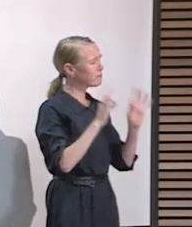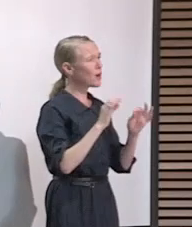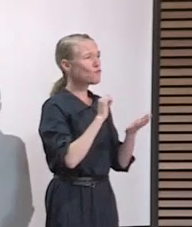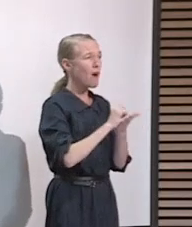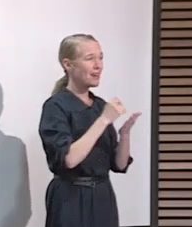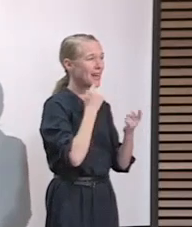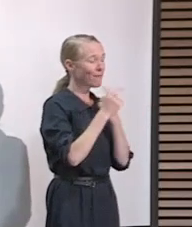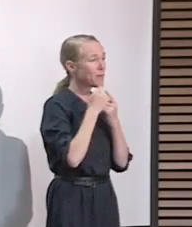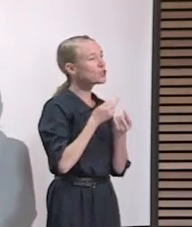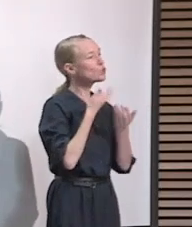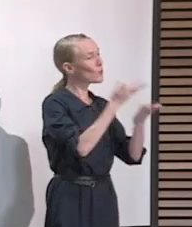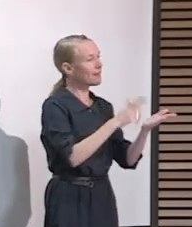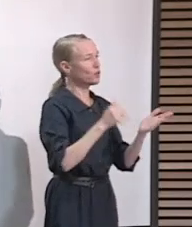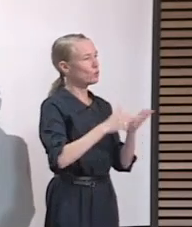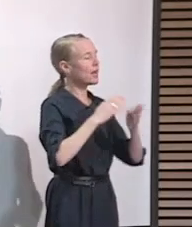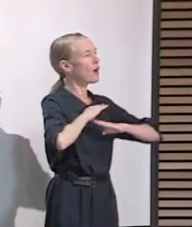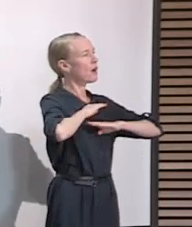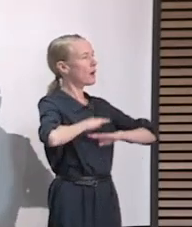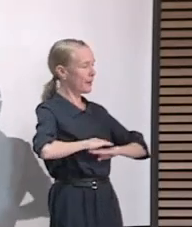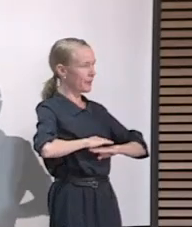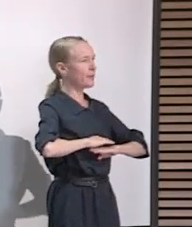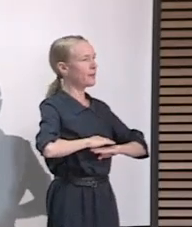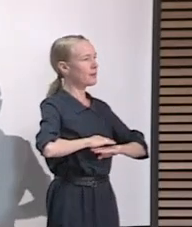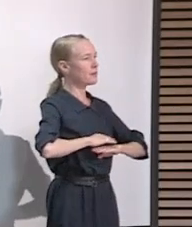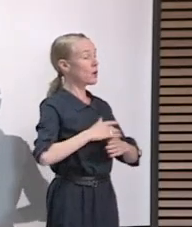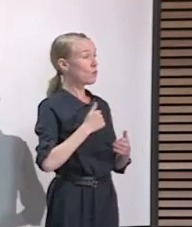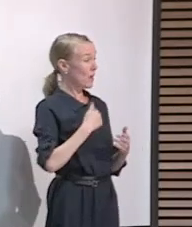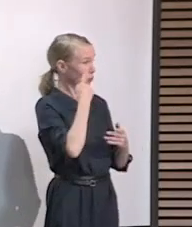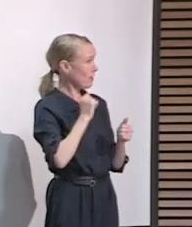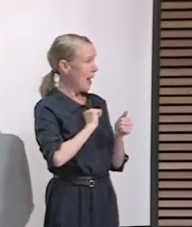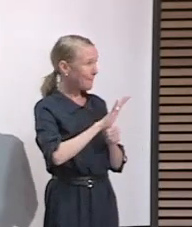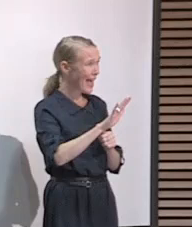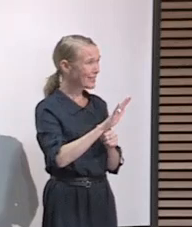we're trying to do is provide as much information, as much